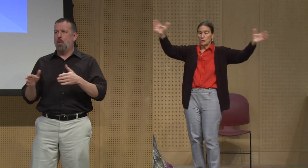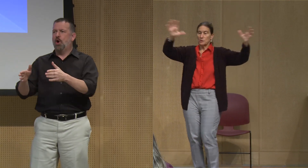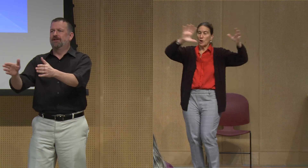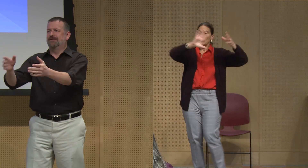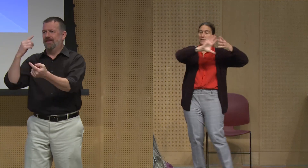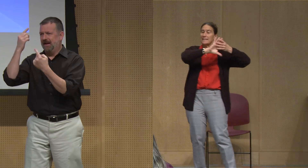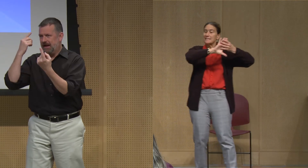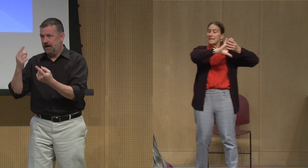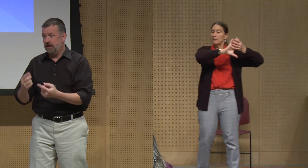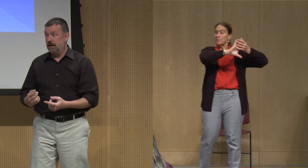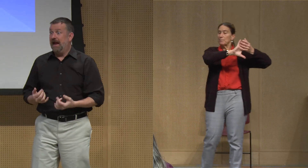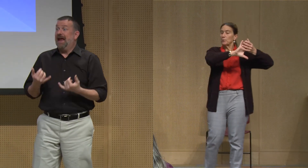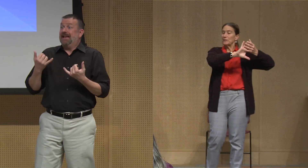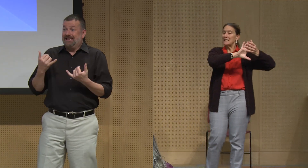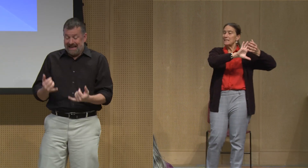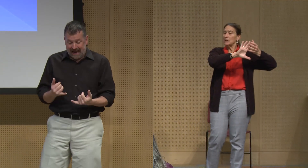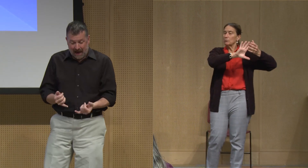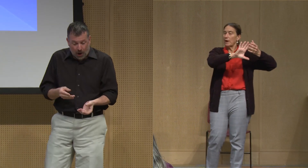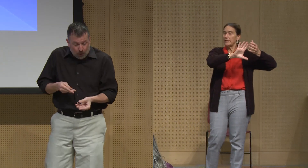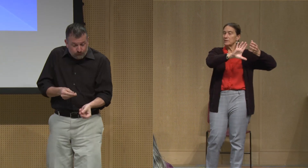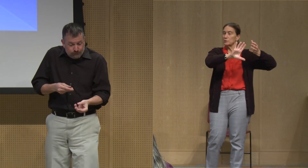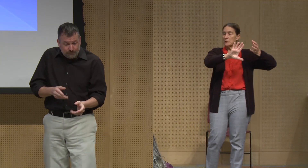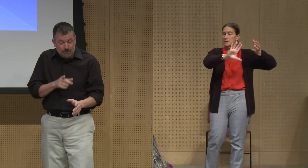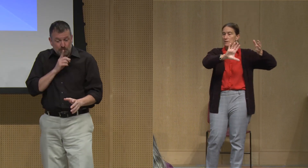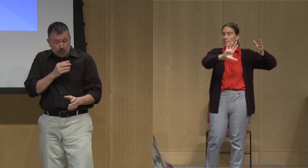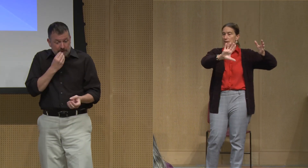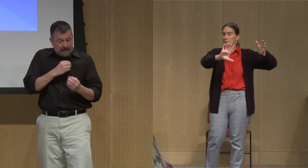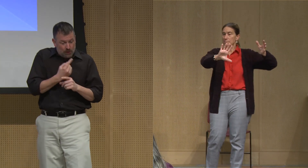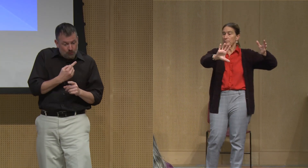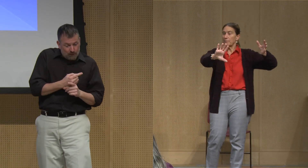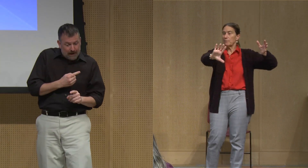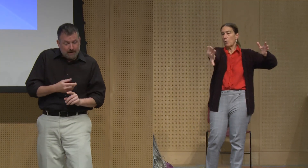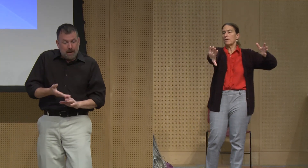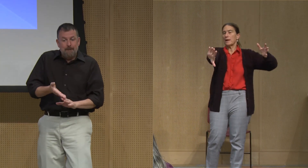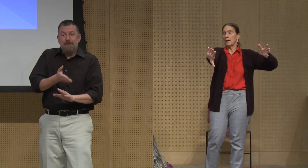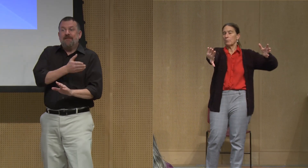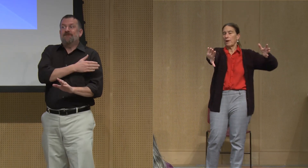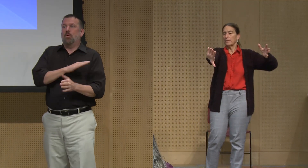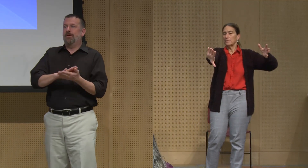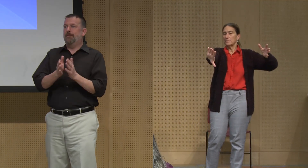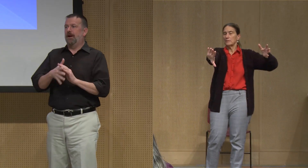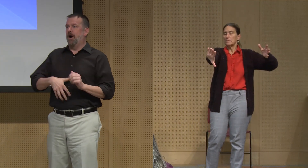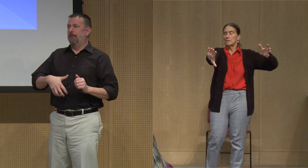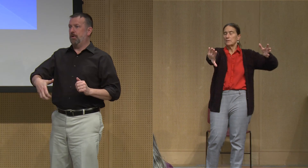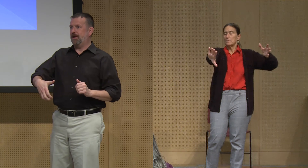SO LET'S GET PEOPLE EATING RIGHT AND TREATING THEIR BODIES RIGHT BEFORE THEY GET PREGNANT,